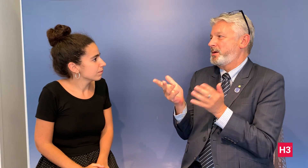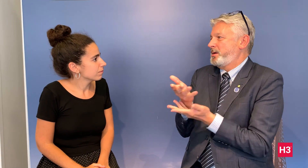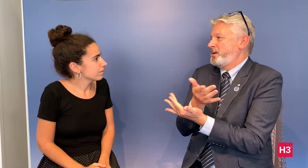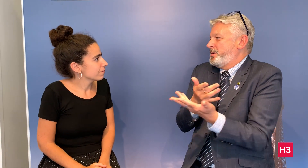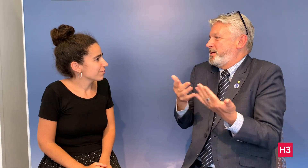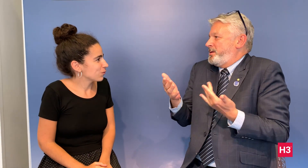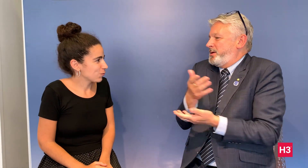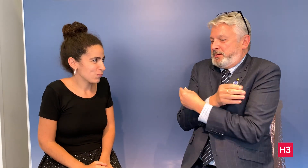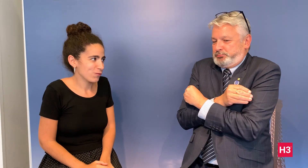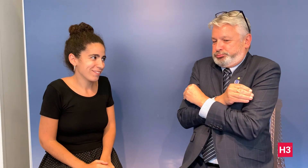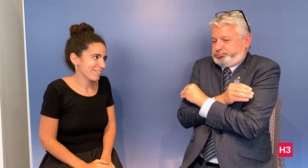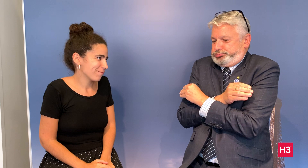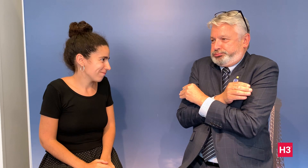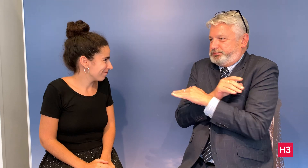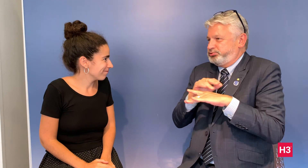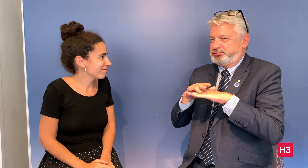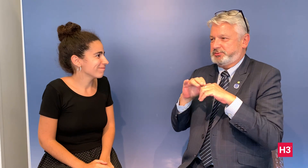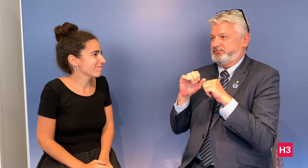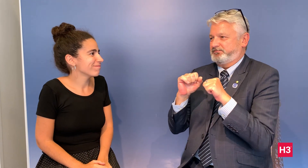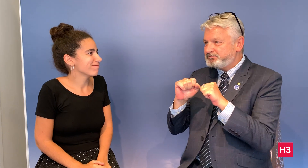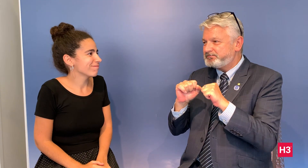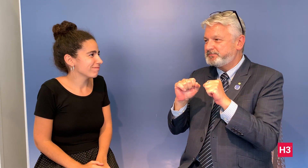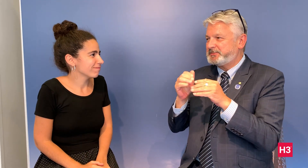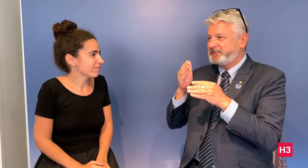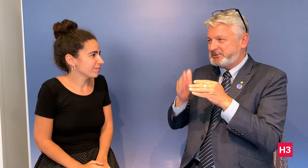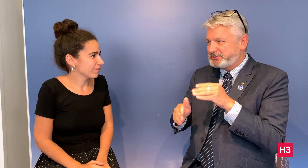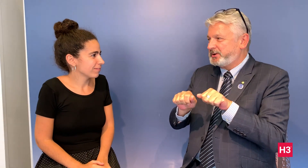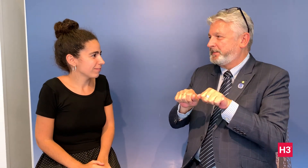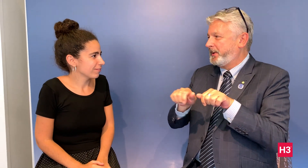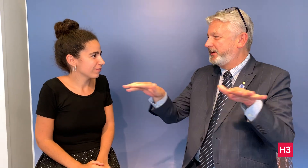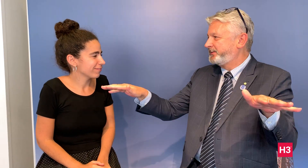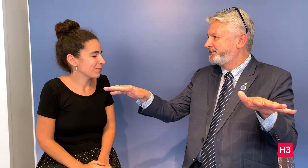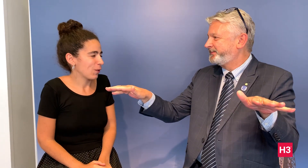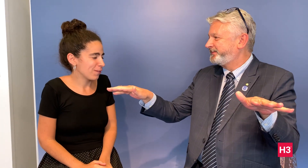So we all then shall return home motivated.